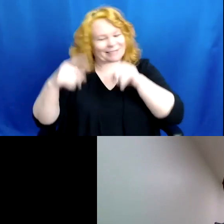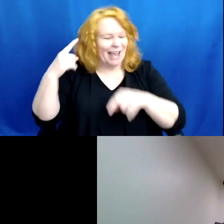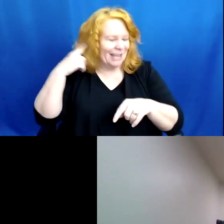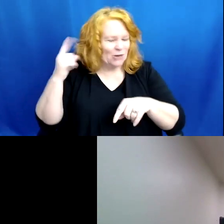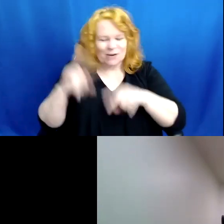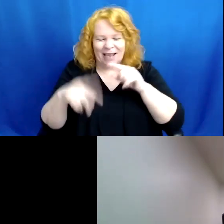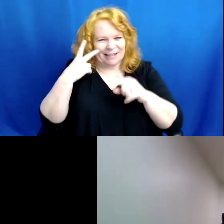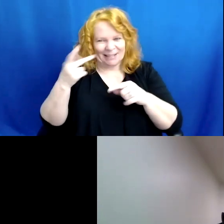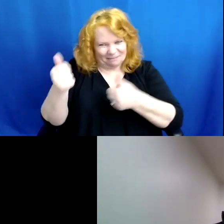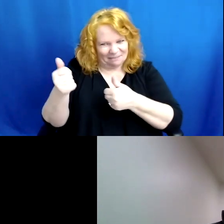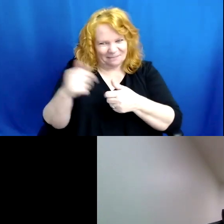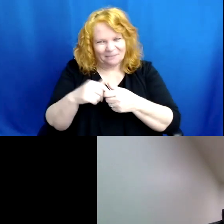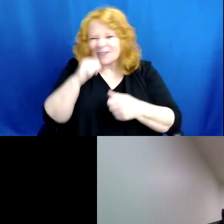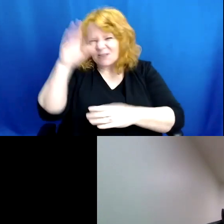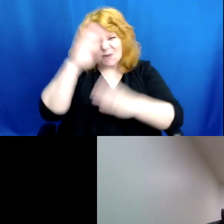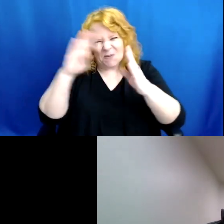Do not worry about that.